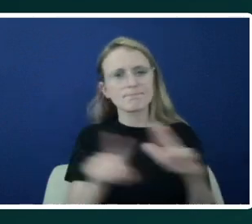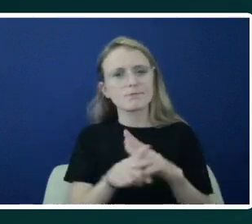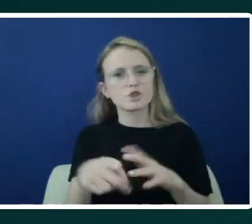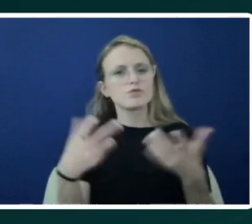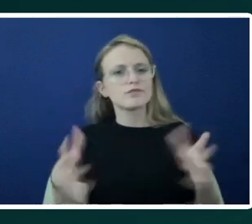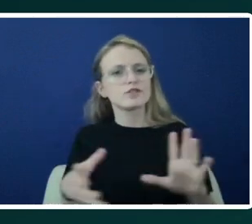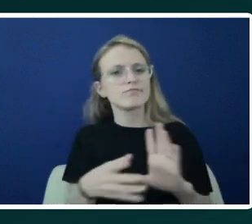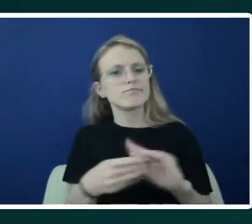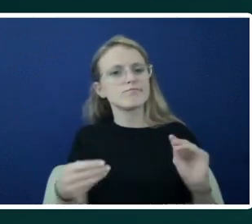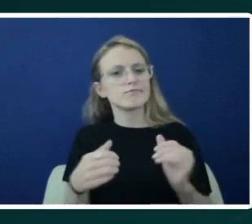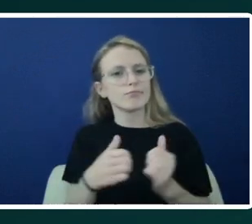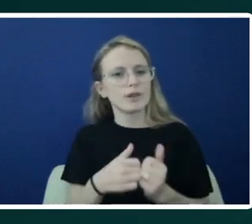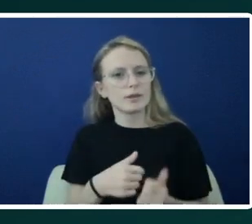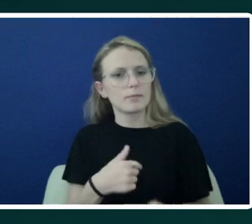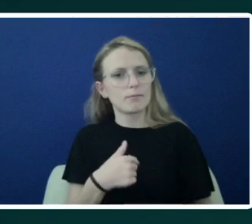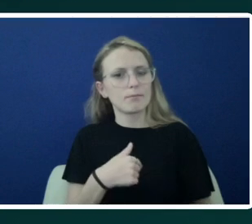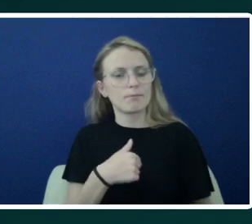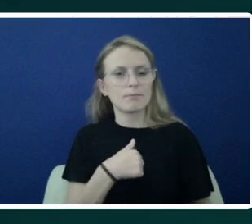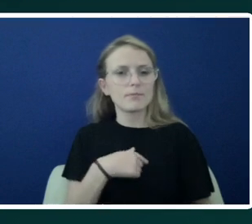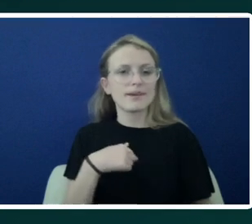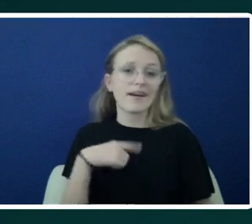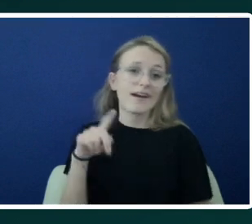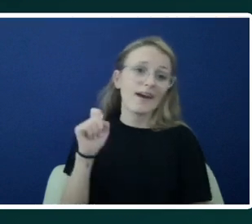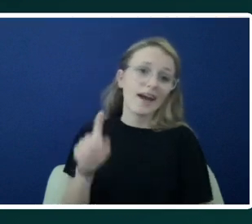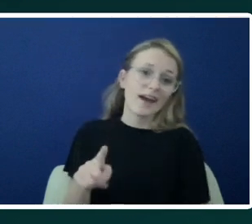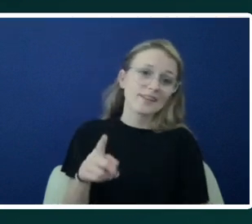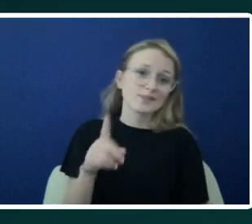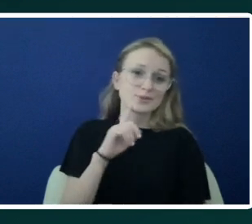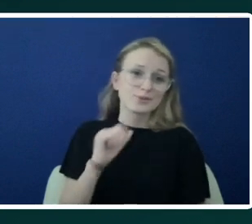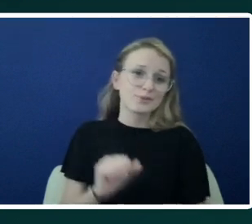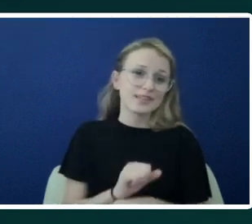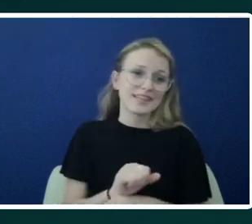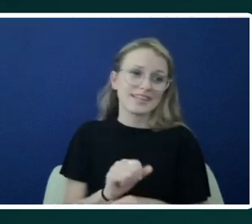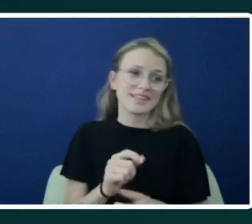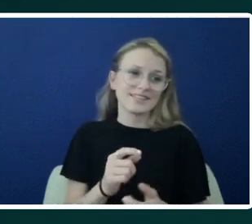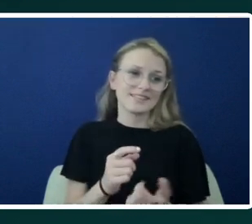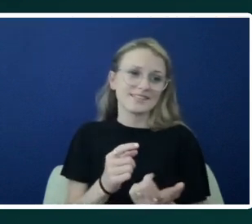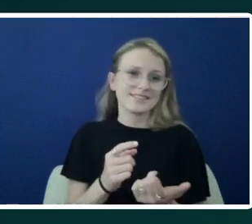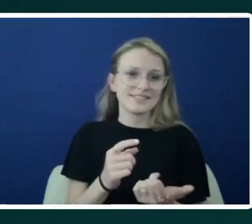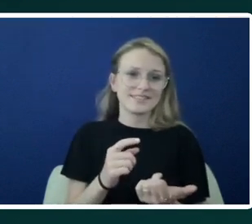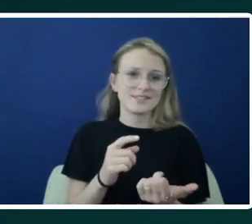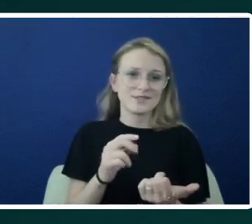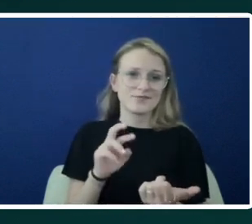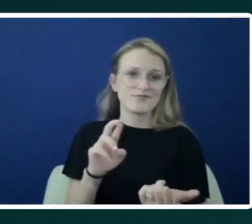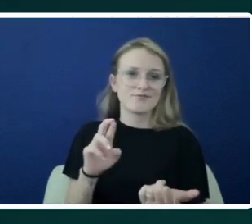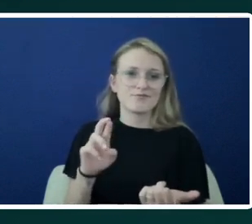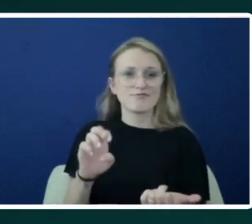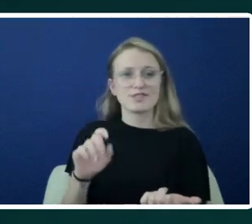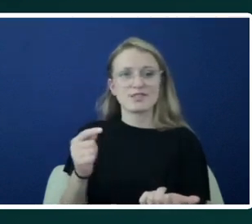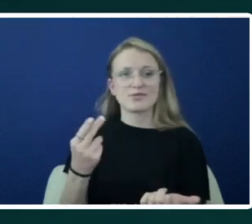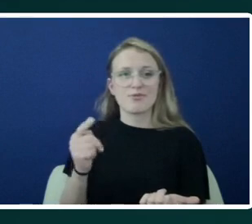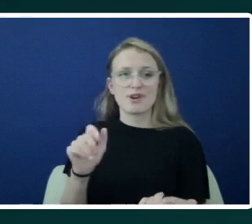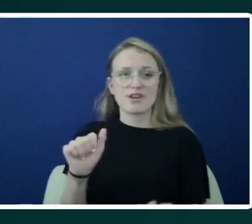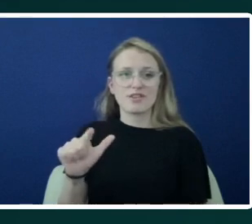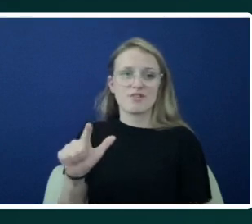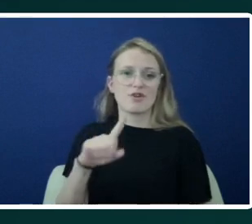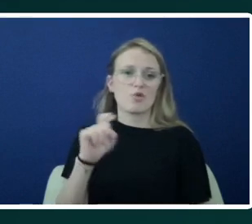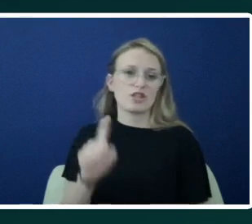you know, as I pose this rhetorical question to teachers, I'm just going to front load it with this beautiful and. to me, very profound statement